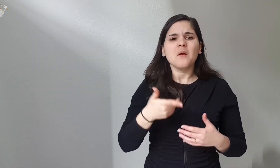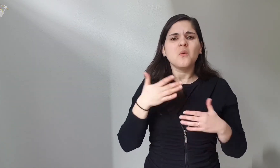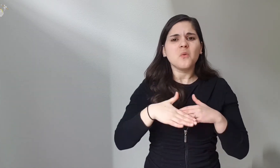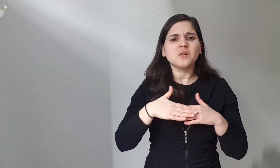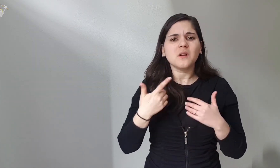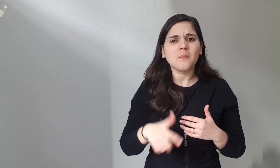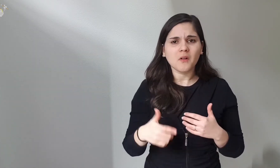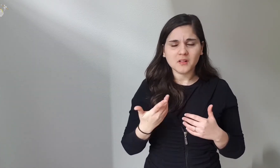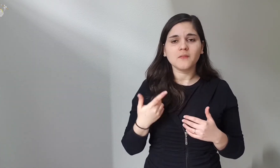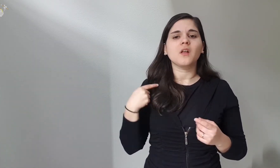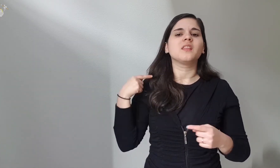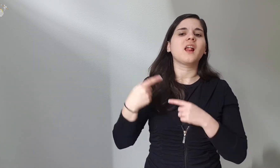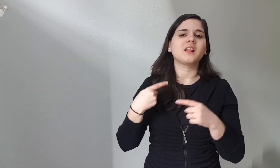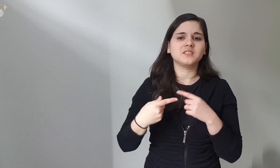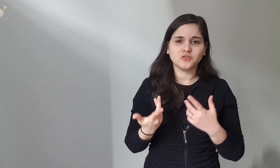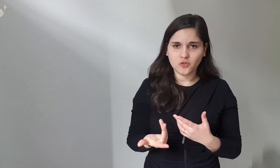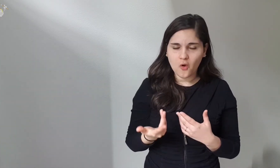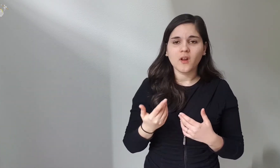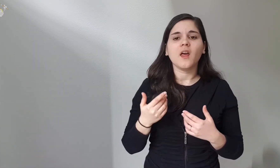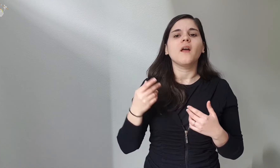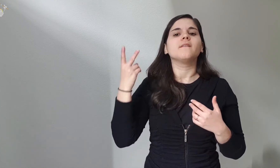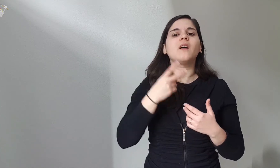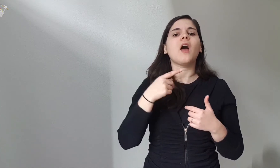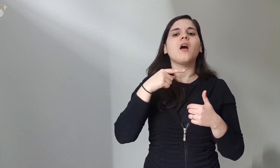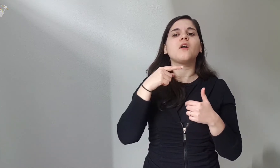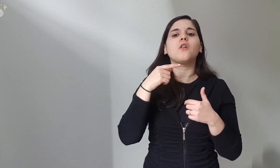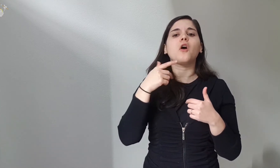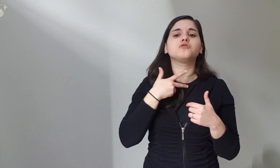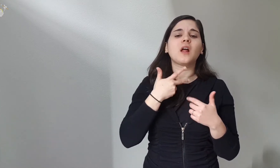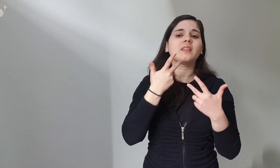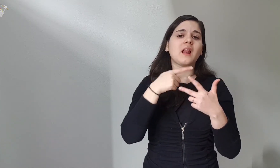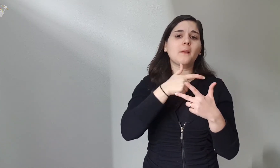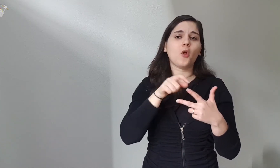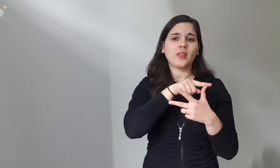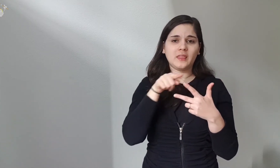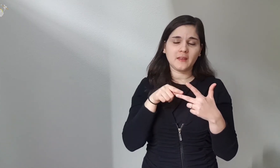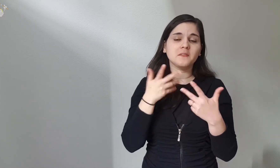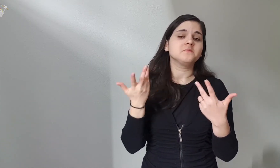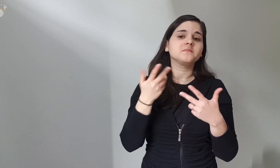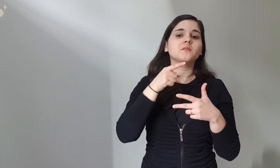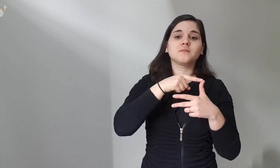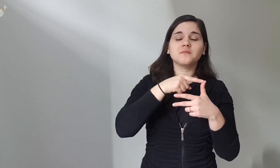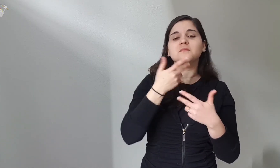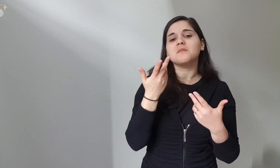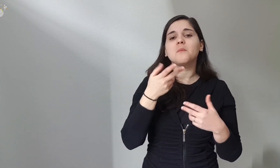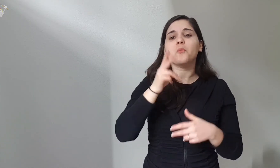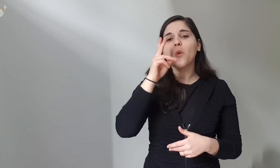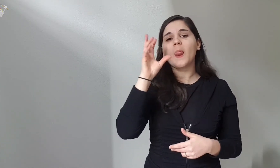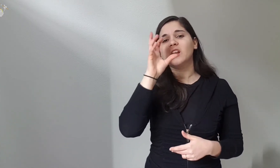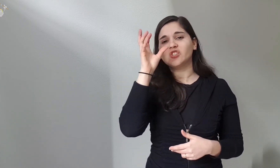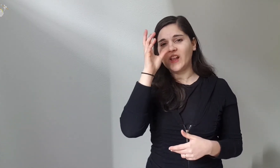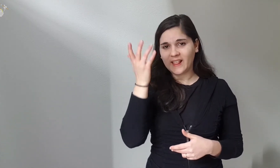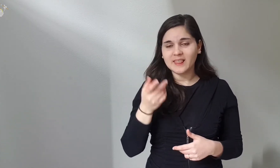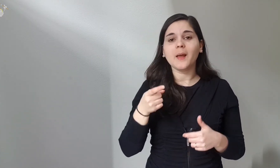They are put on by tradition. There are three reasons, the first is more of a legend.